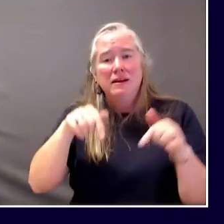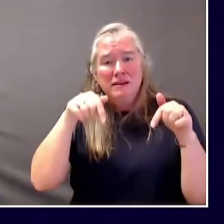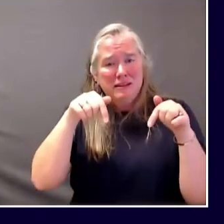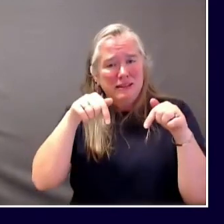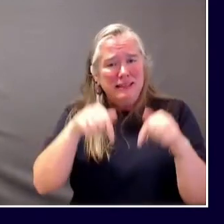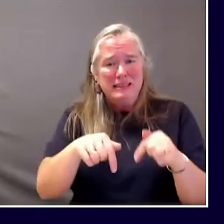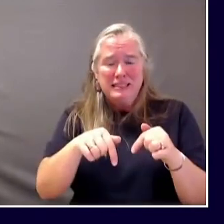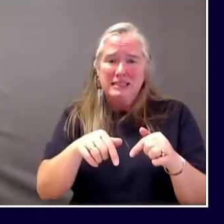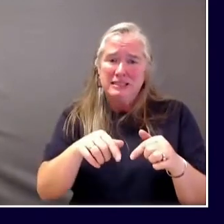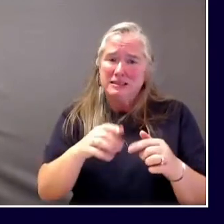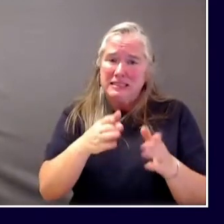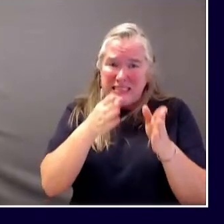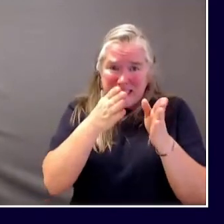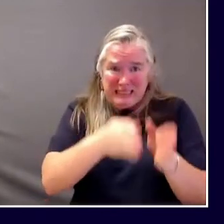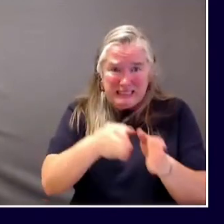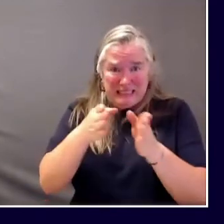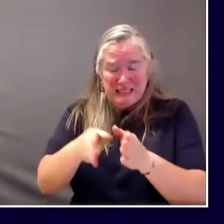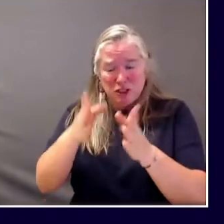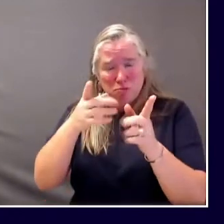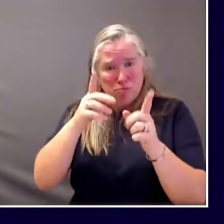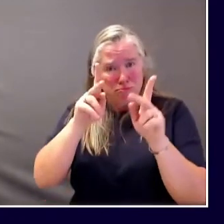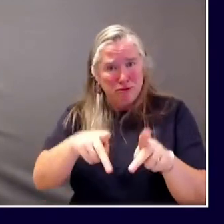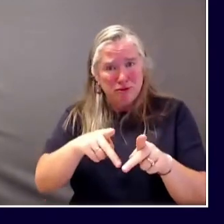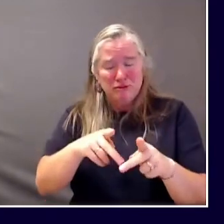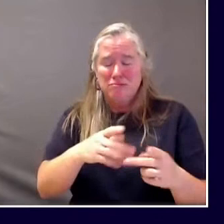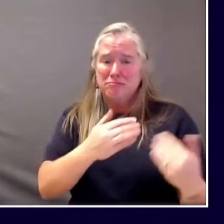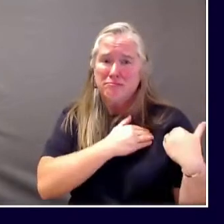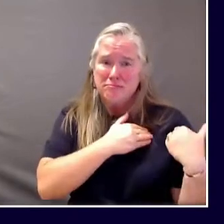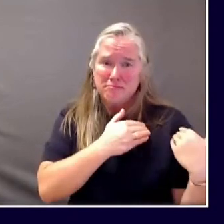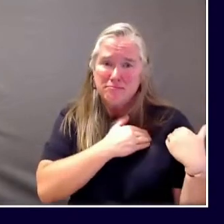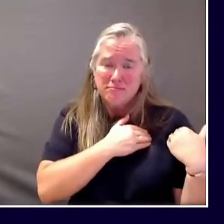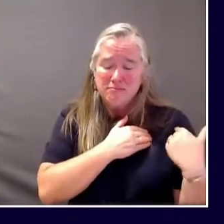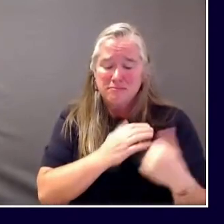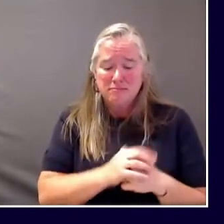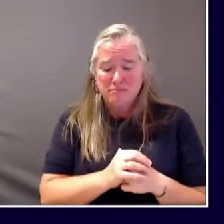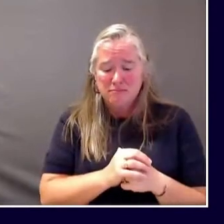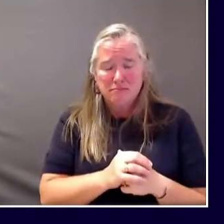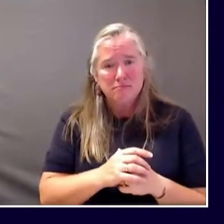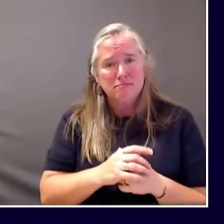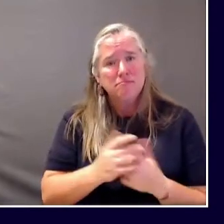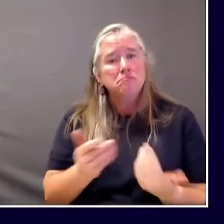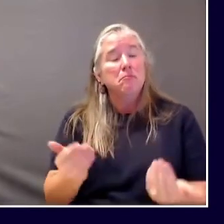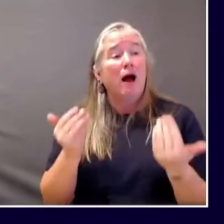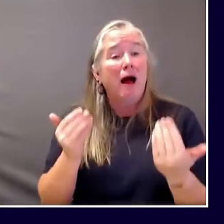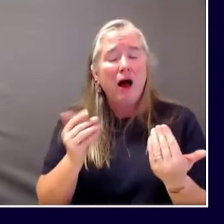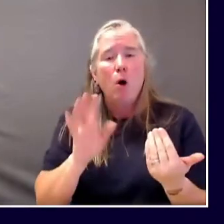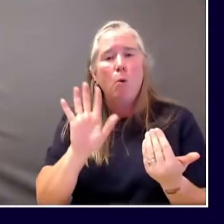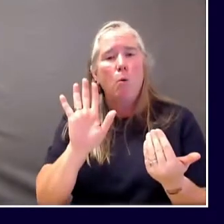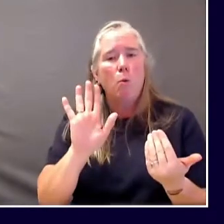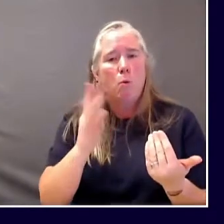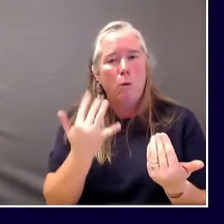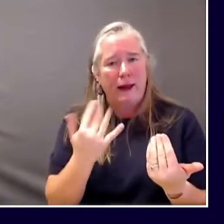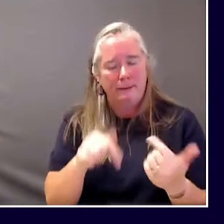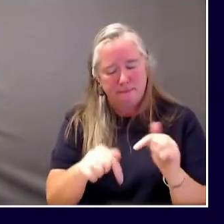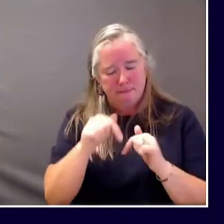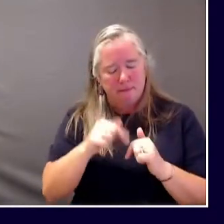responsibility